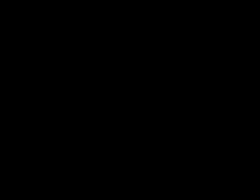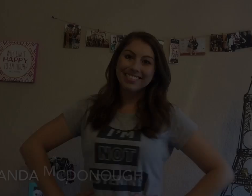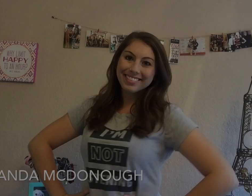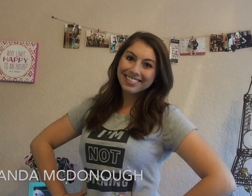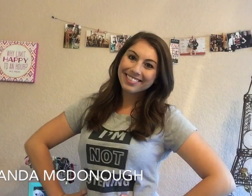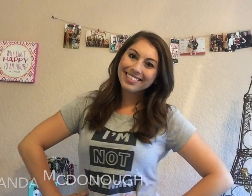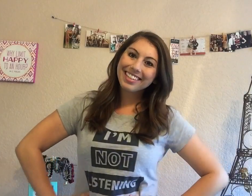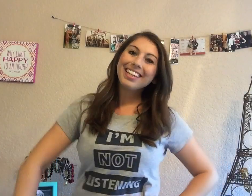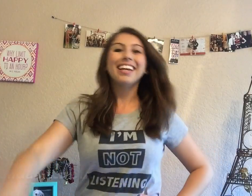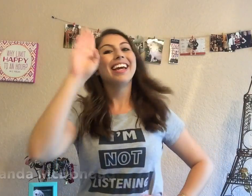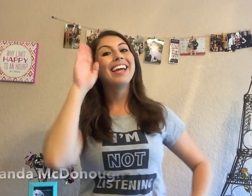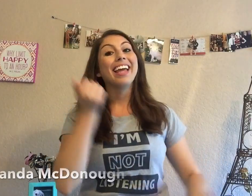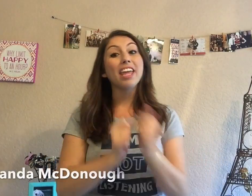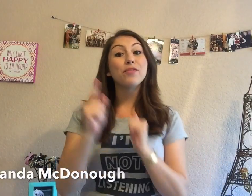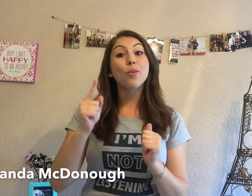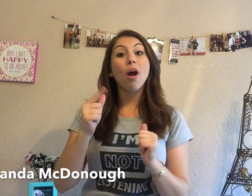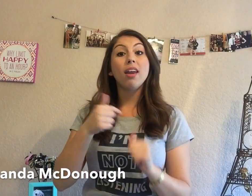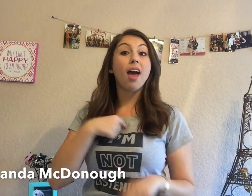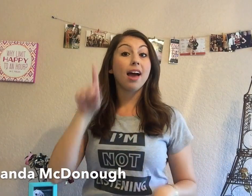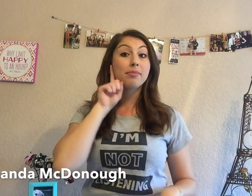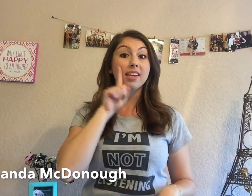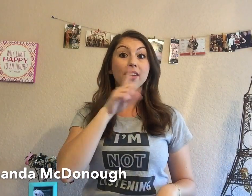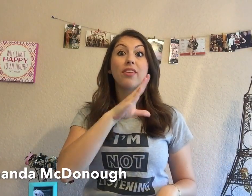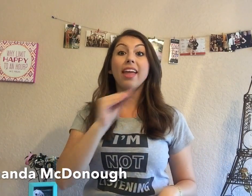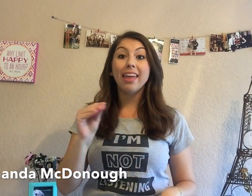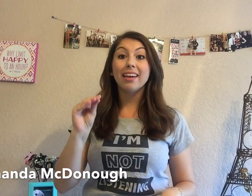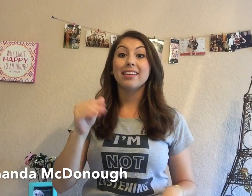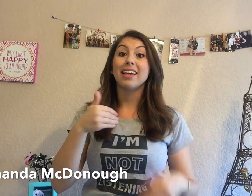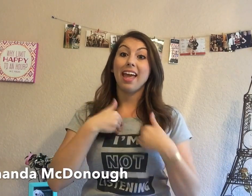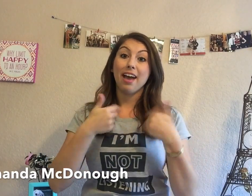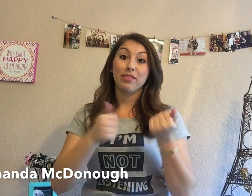Hey everyone I'm Deaf and I have the